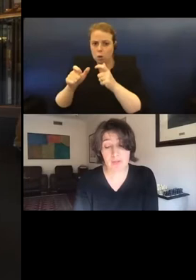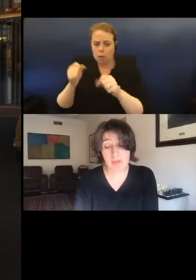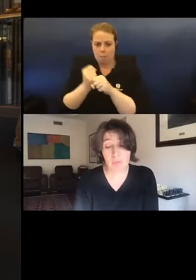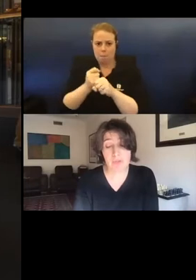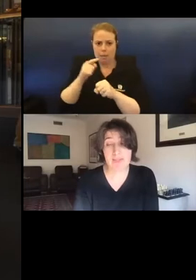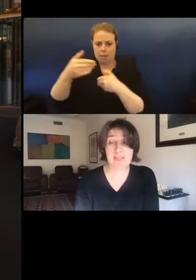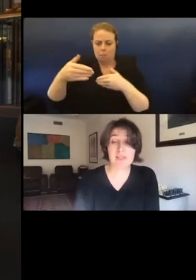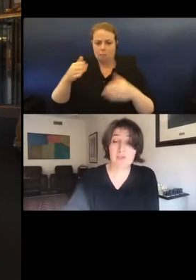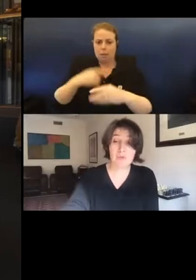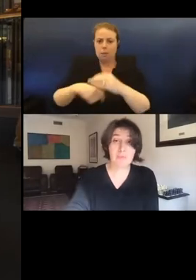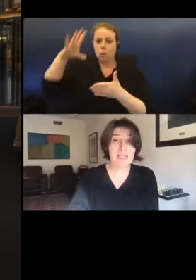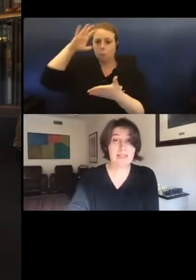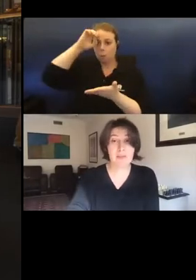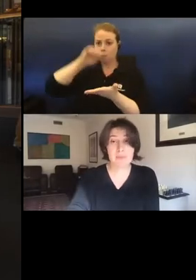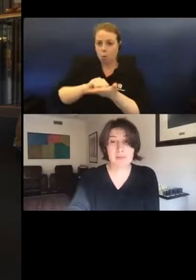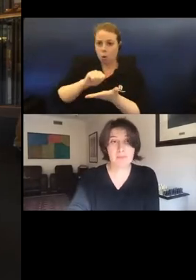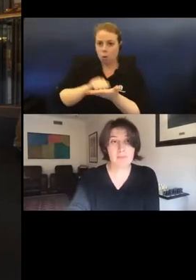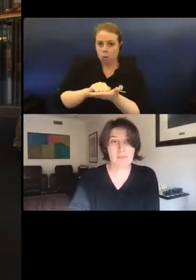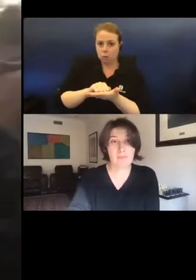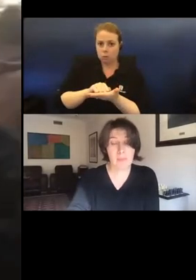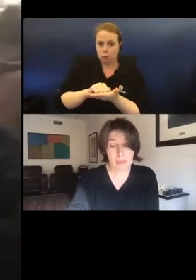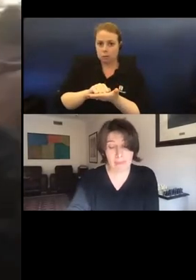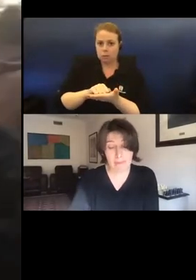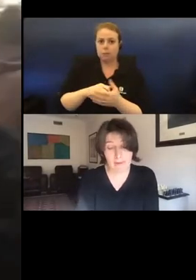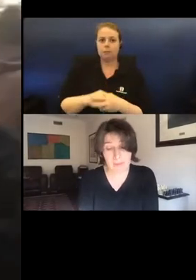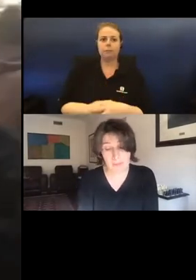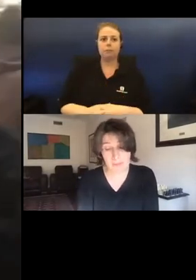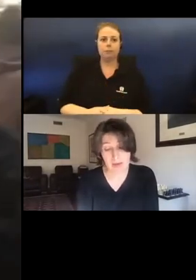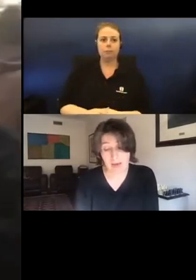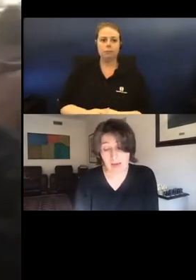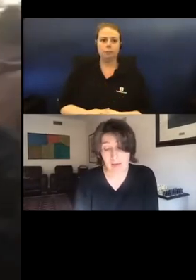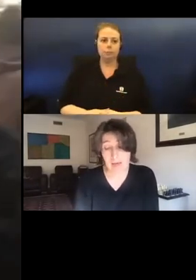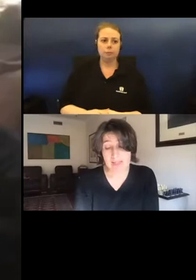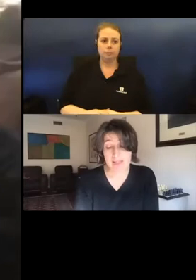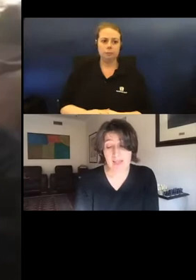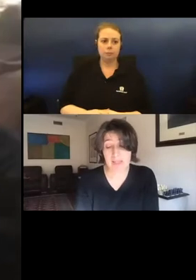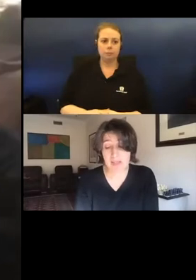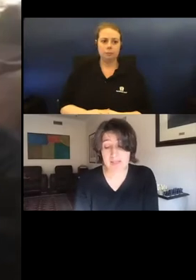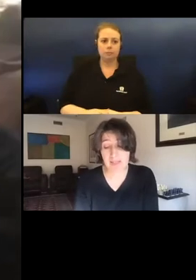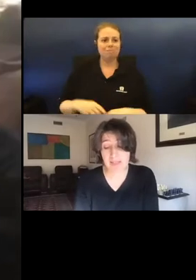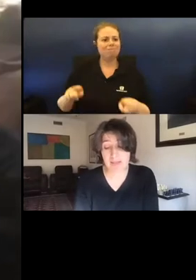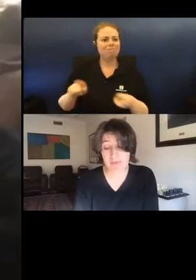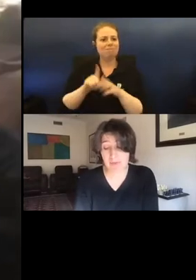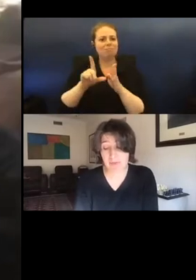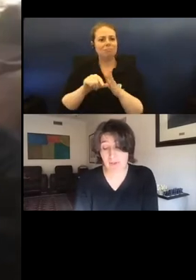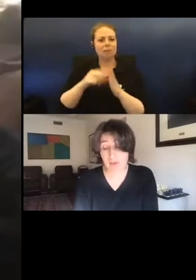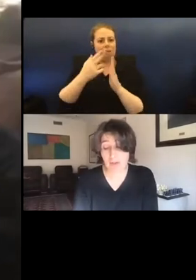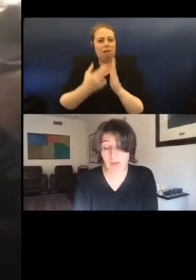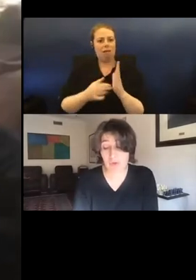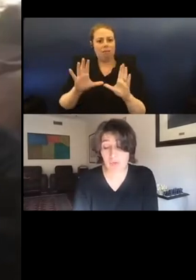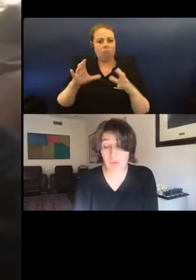with this series of pay stubs the time an artist's collective i was formed